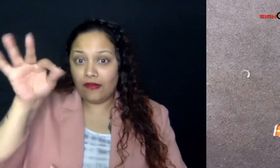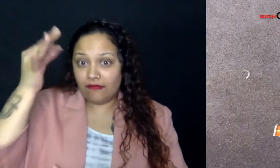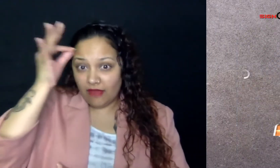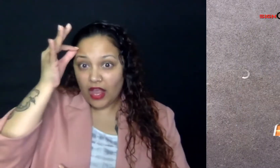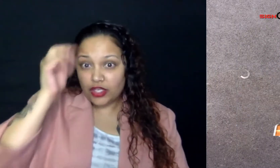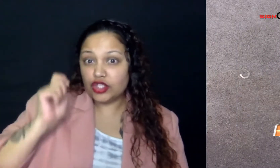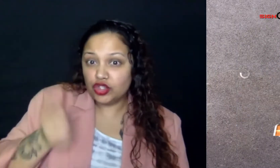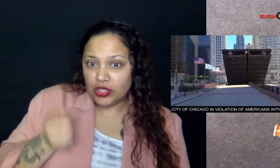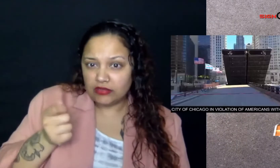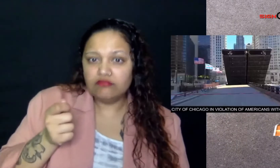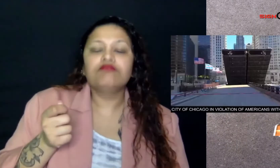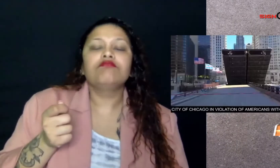Here's what's happening today.